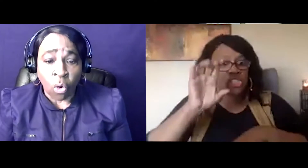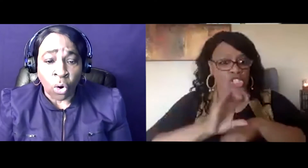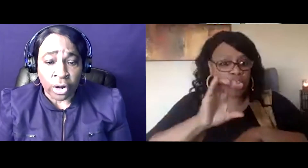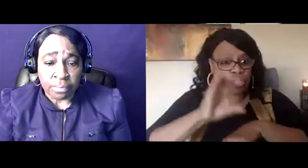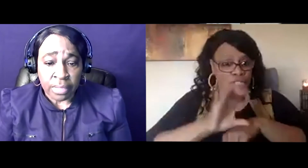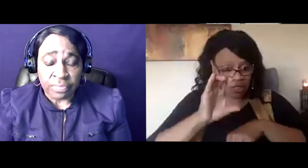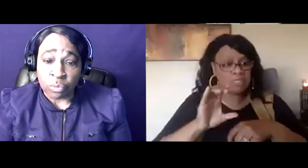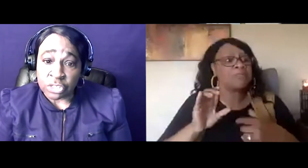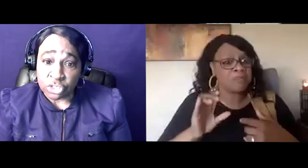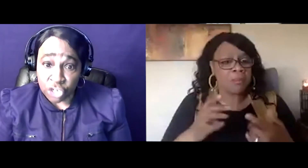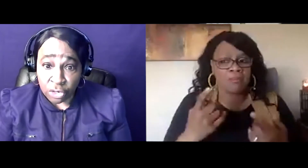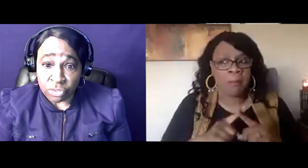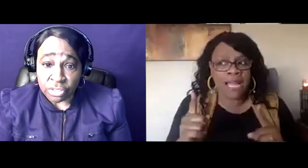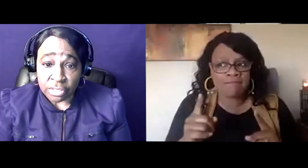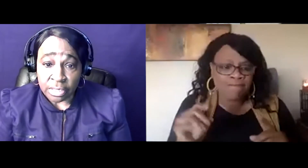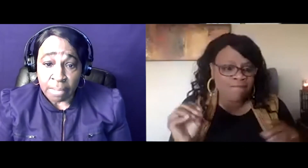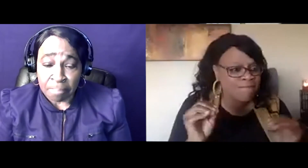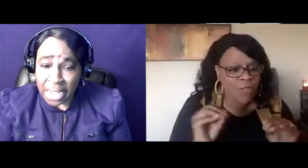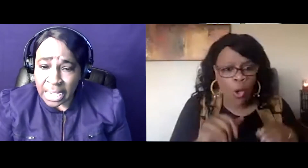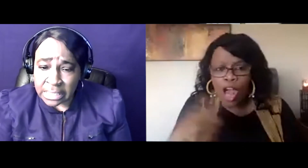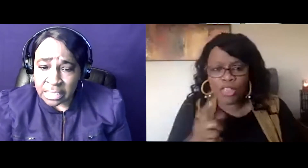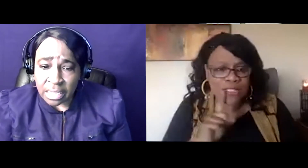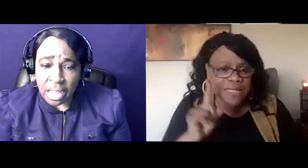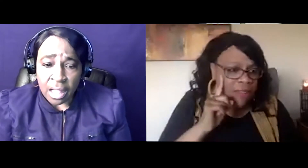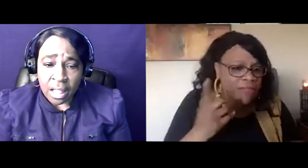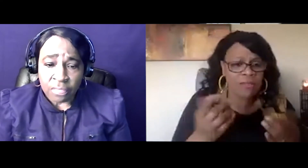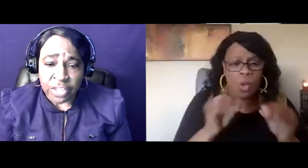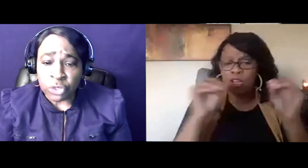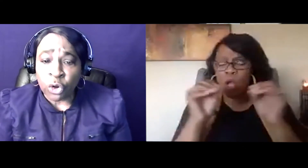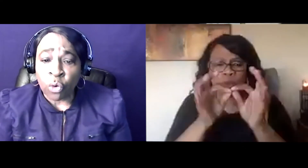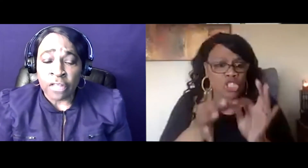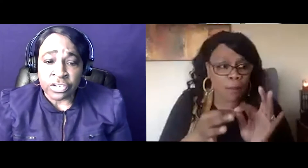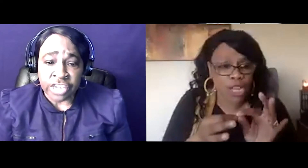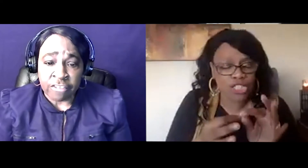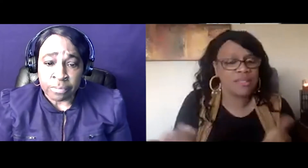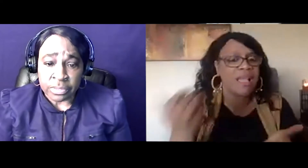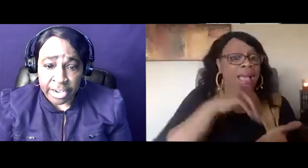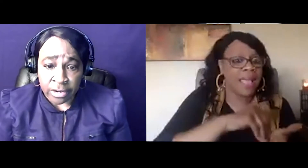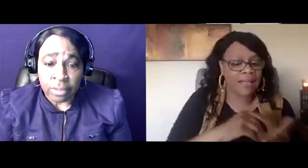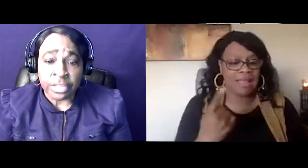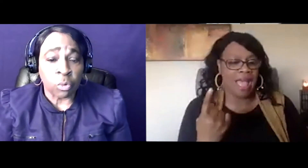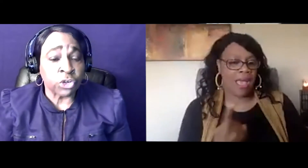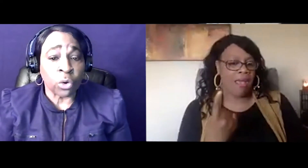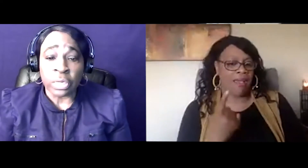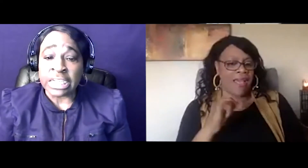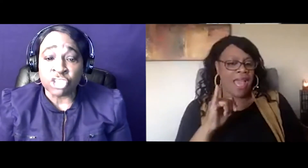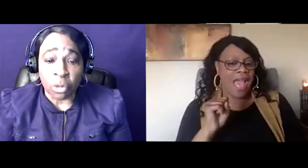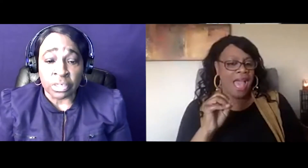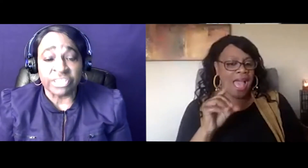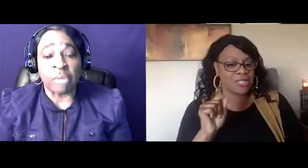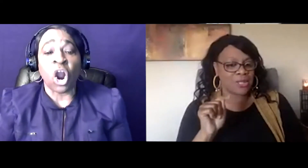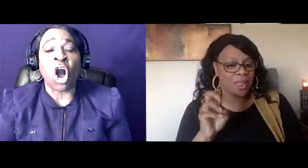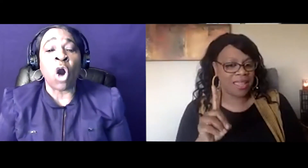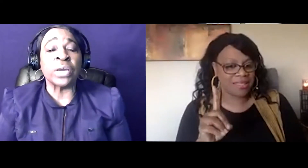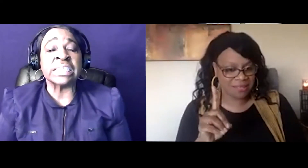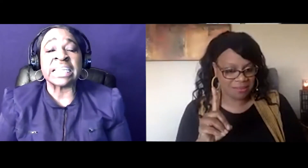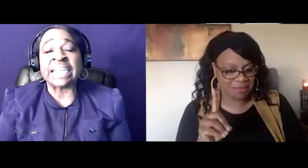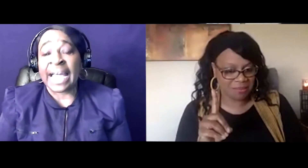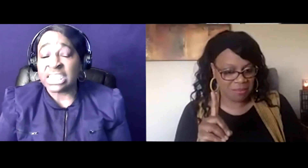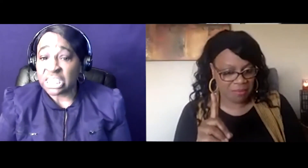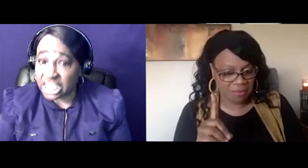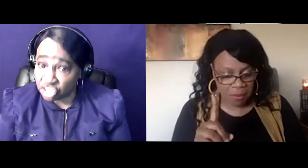or they went to church, but there were no other Deaf there, there were no interpreters. They were always in isolation.